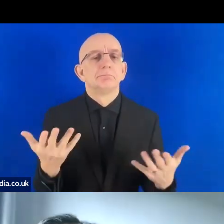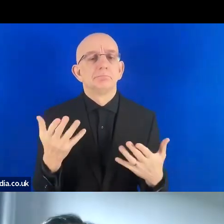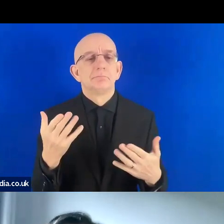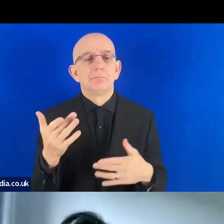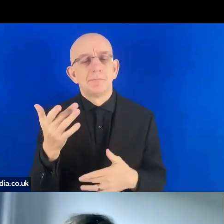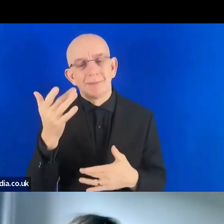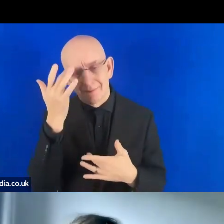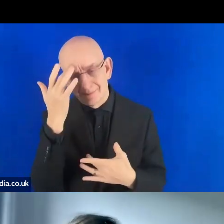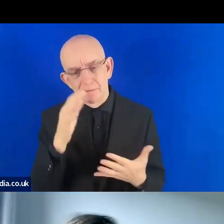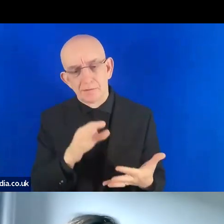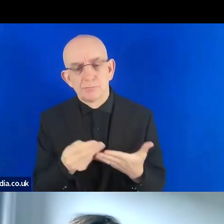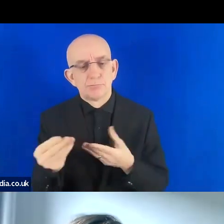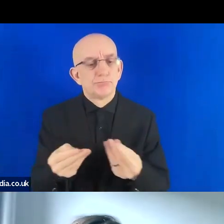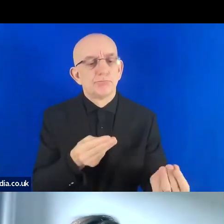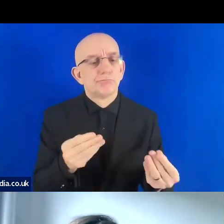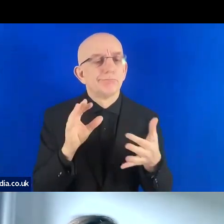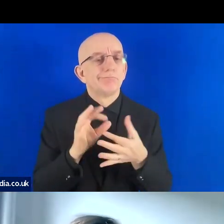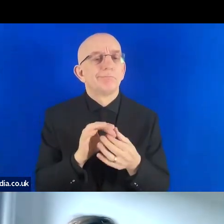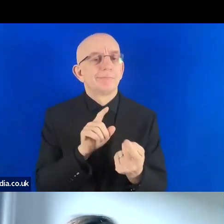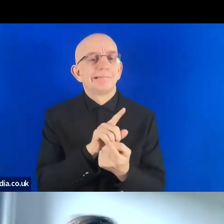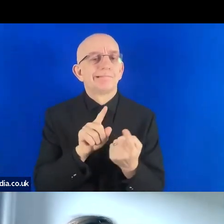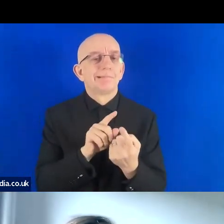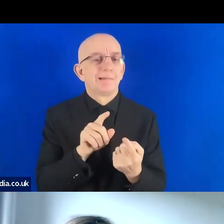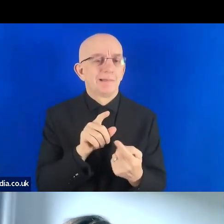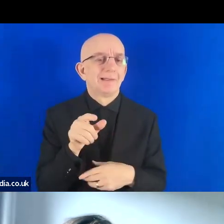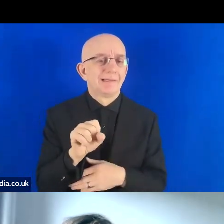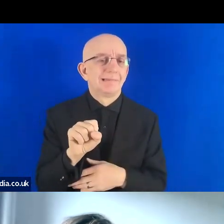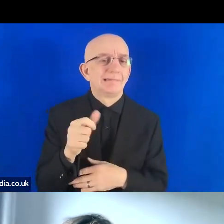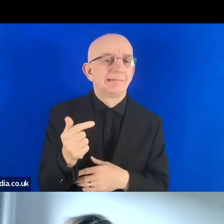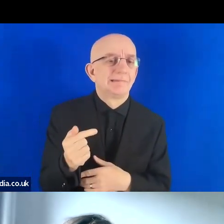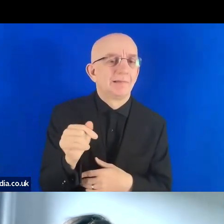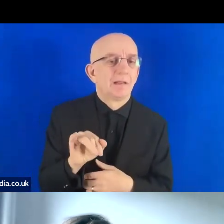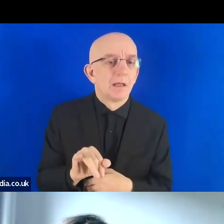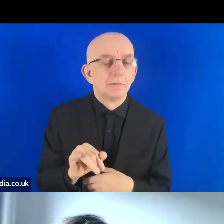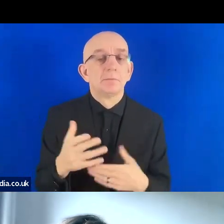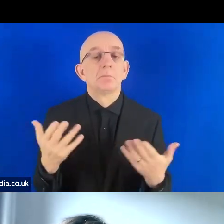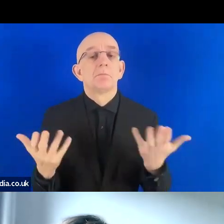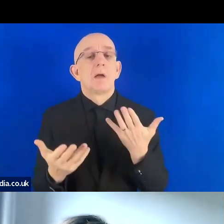if you can feel safe and comfortable to ask any question and ask for recommended referral